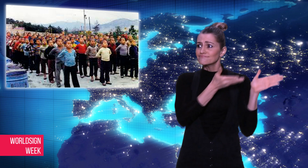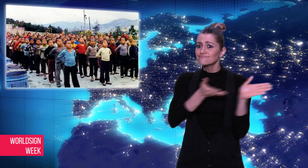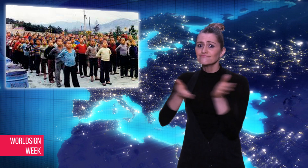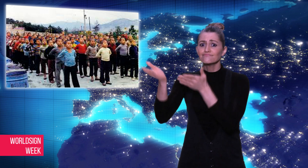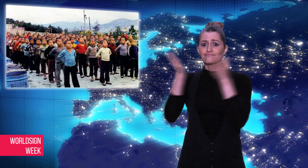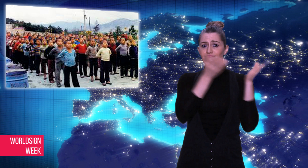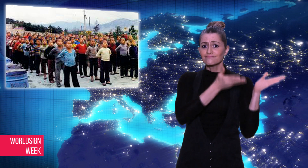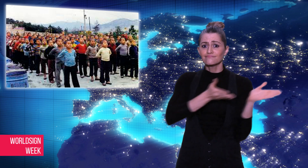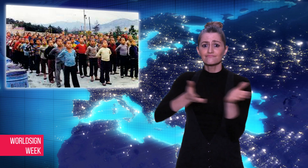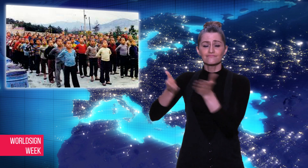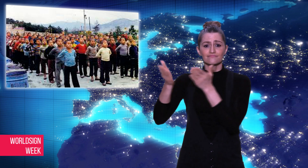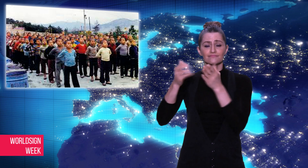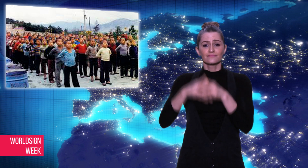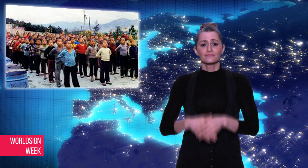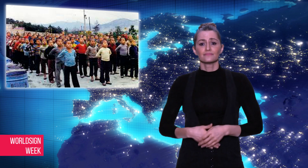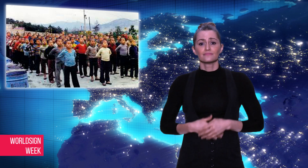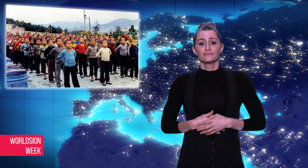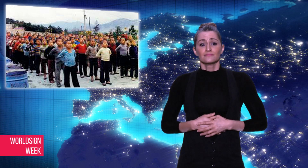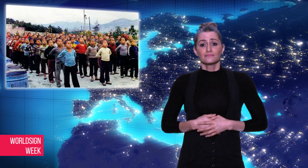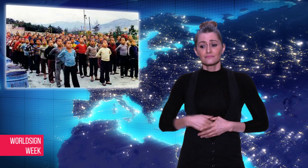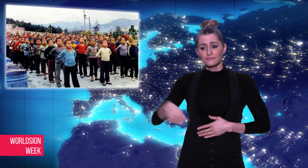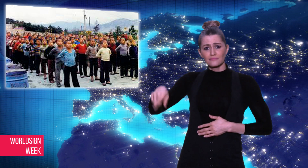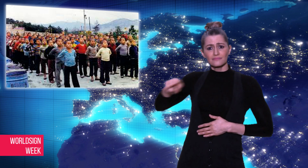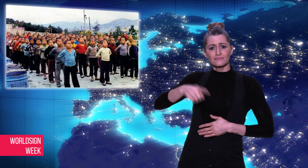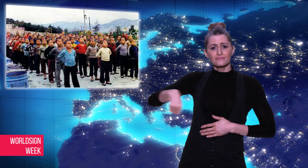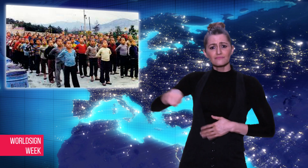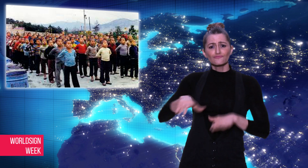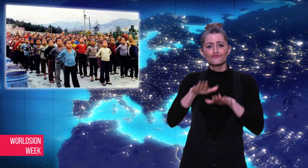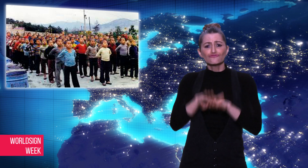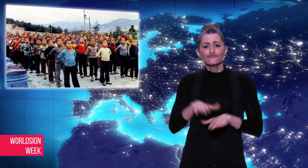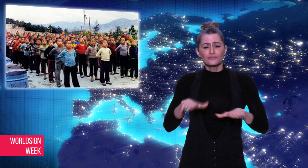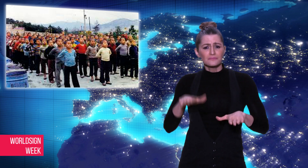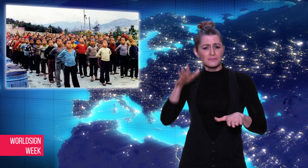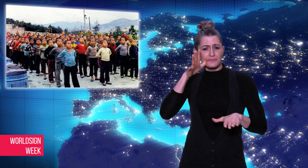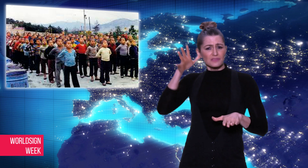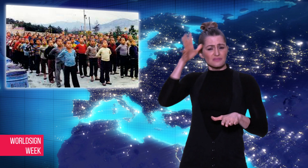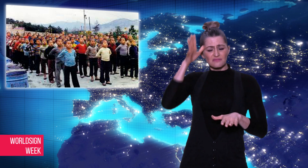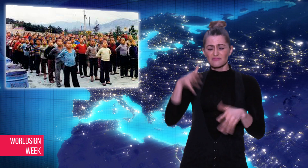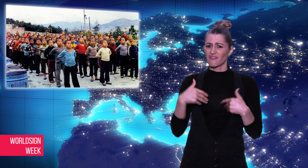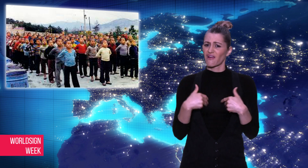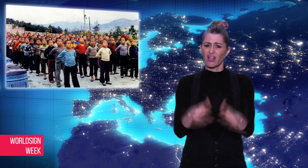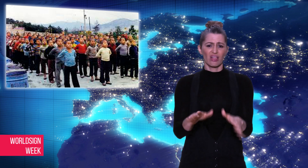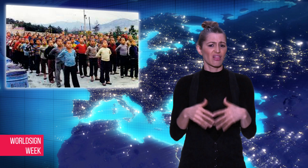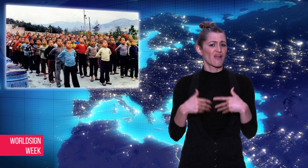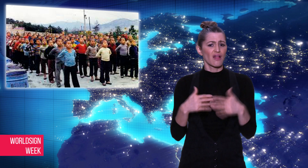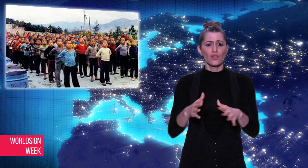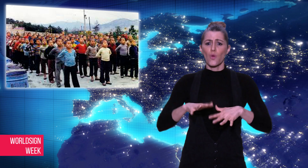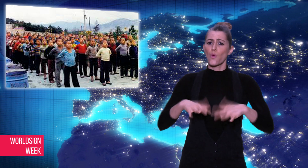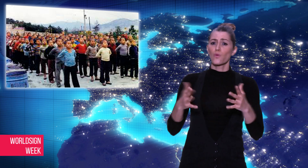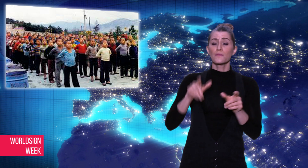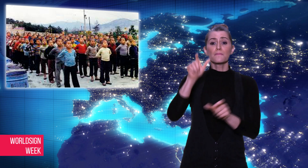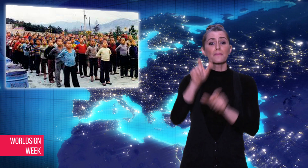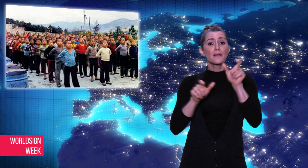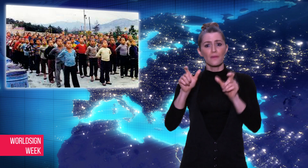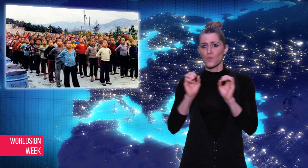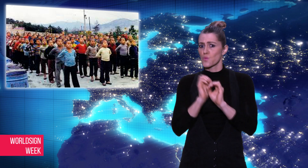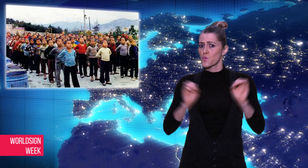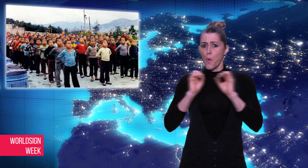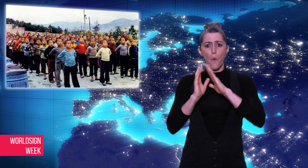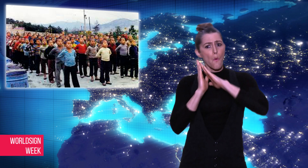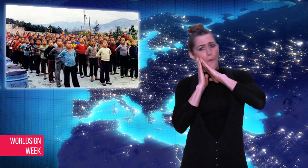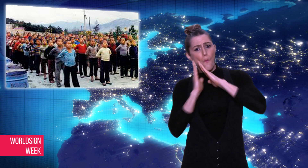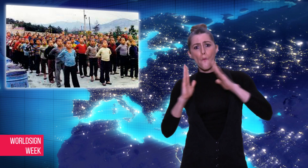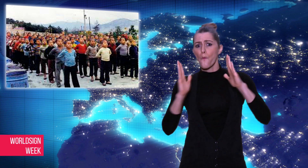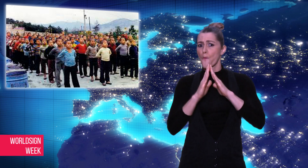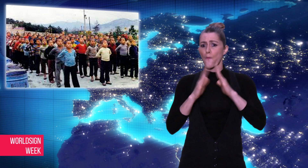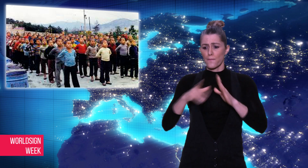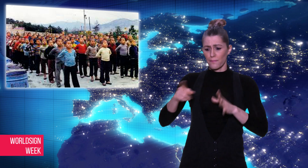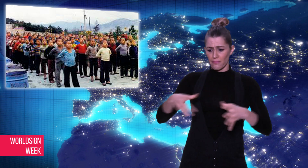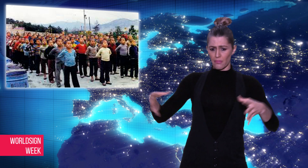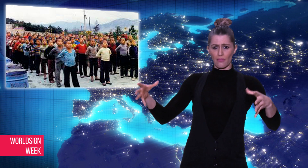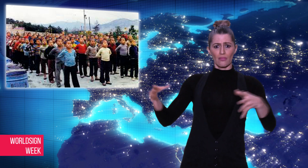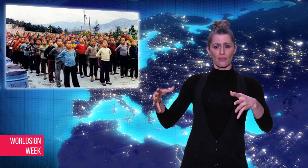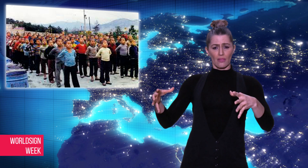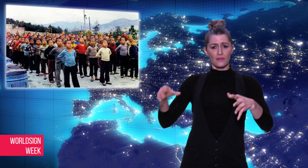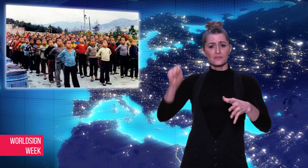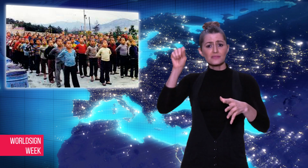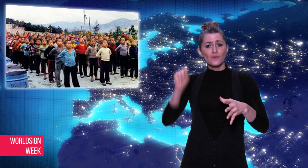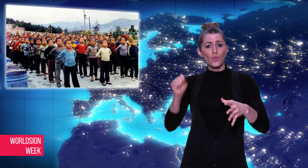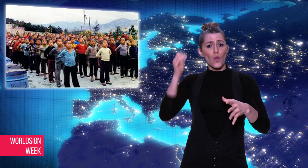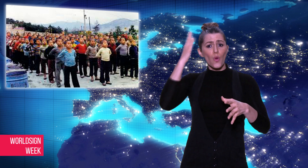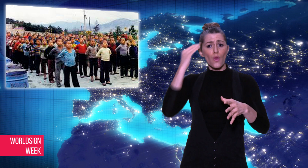South Korean authorities sent unwanted children and